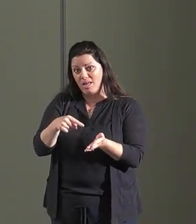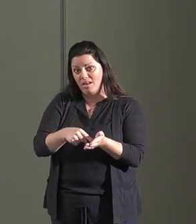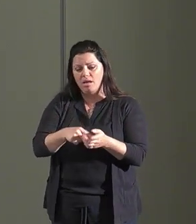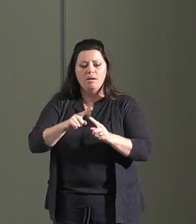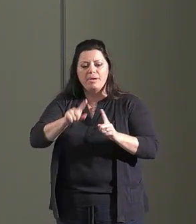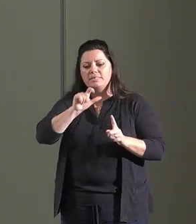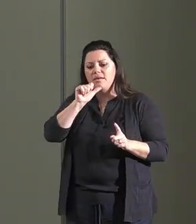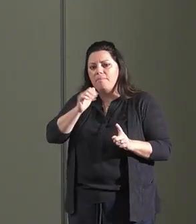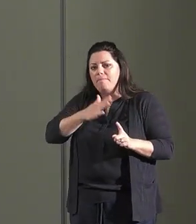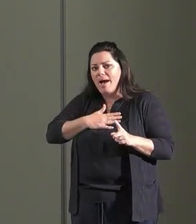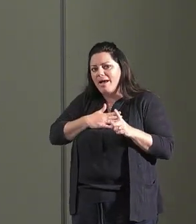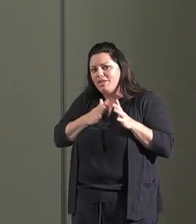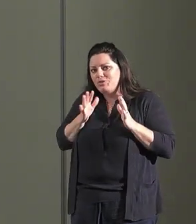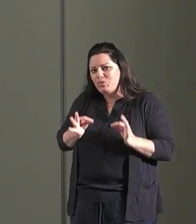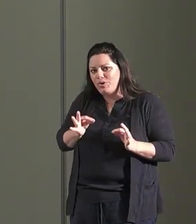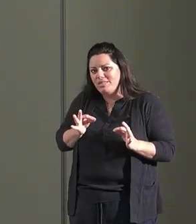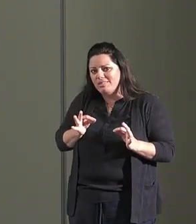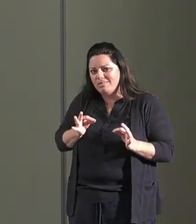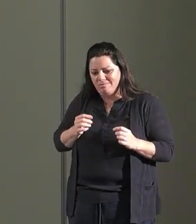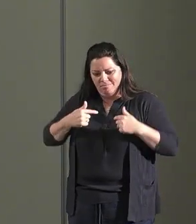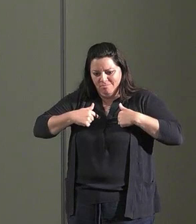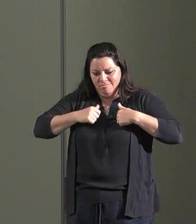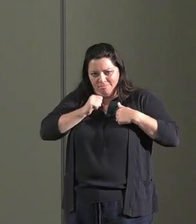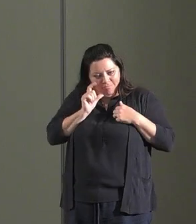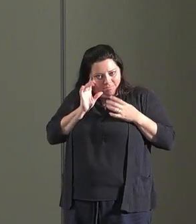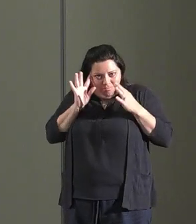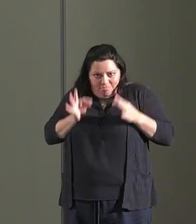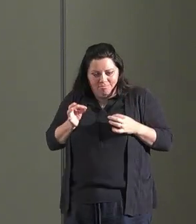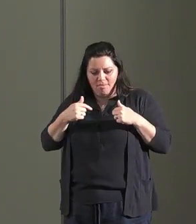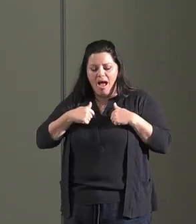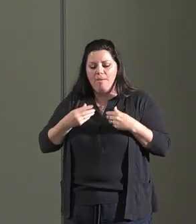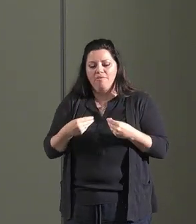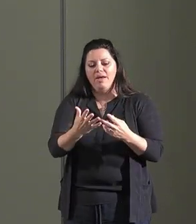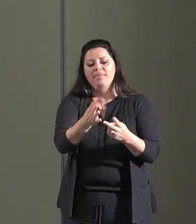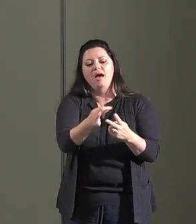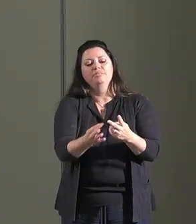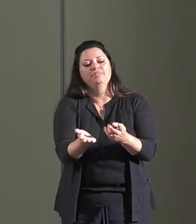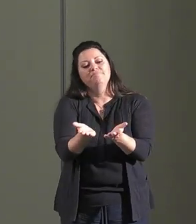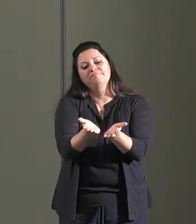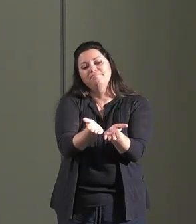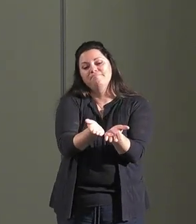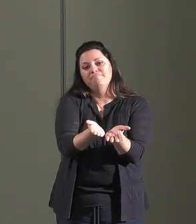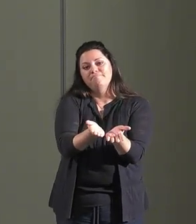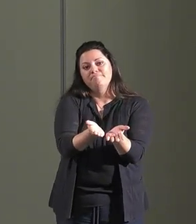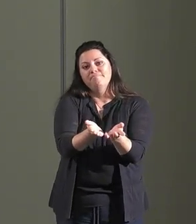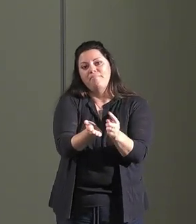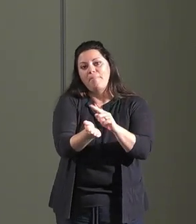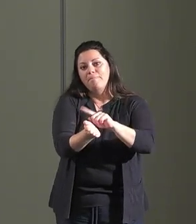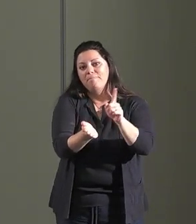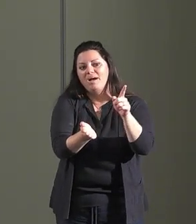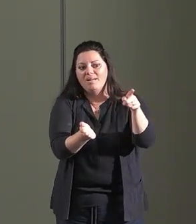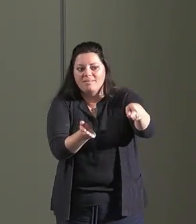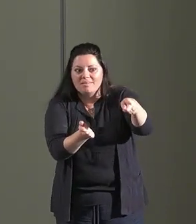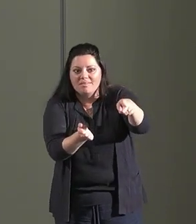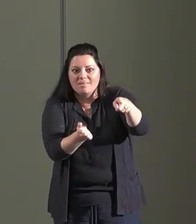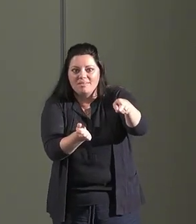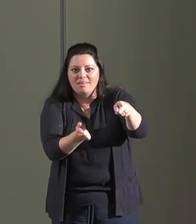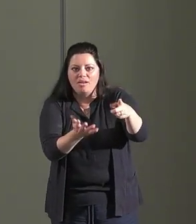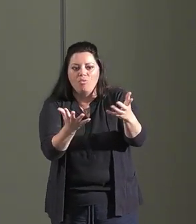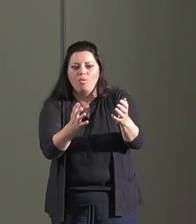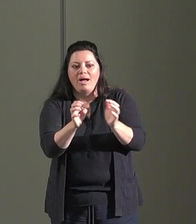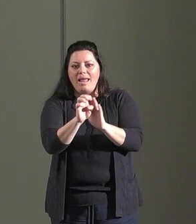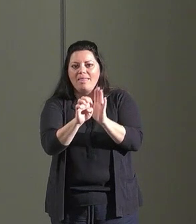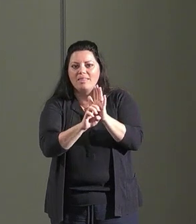choice to make. I provide the options. But what is the ethics of recommending